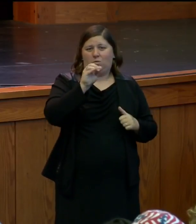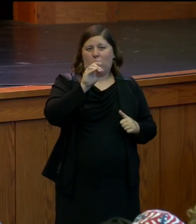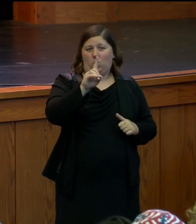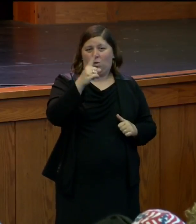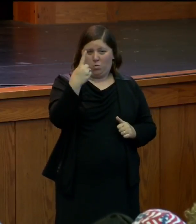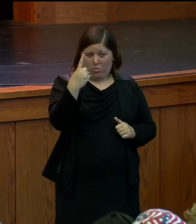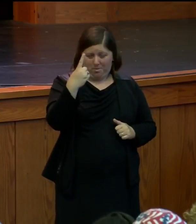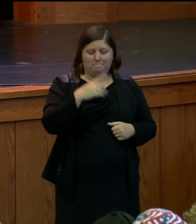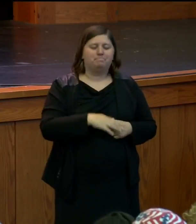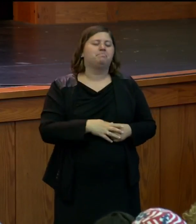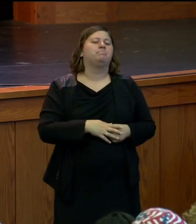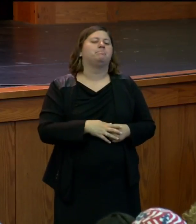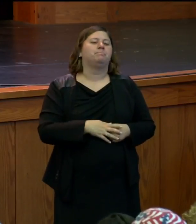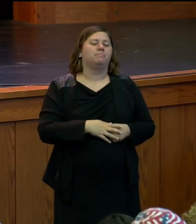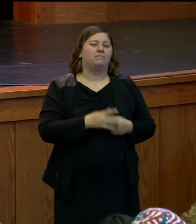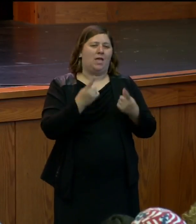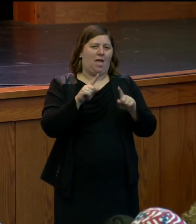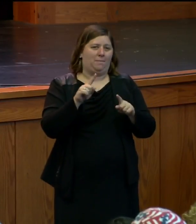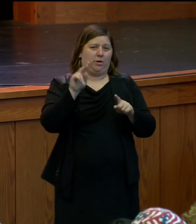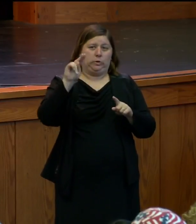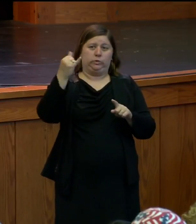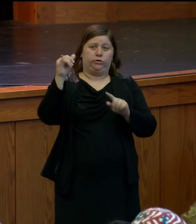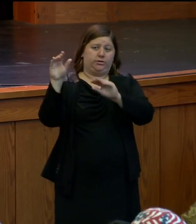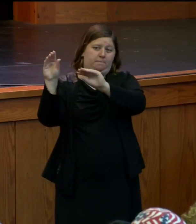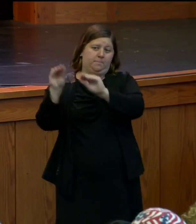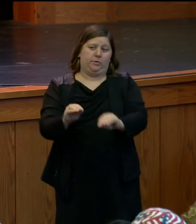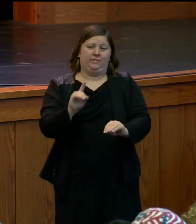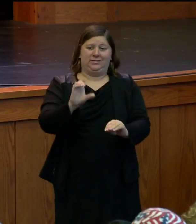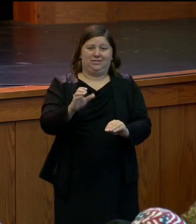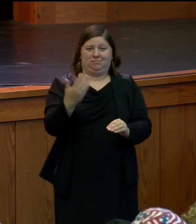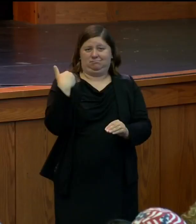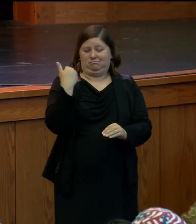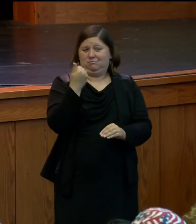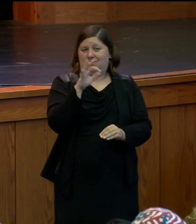WHEN I MOVED TO D.C. FROM NEW JERSEY IN 1991, I DID NOT